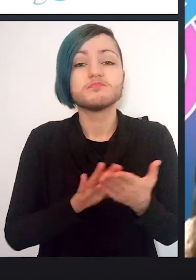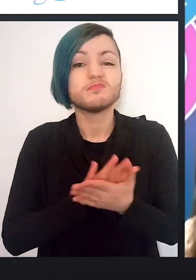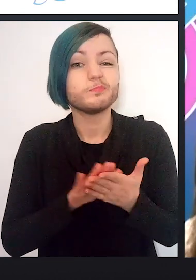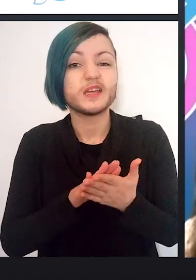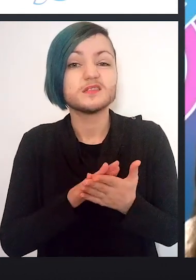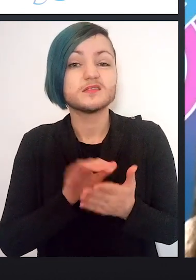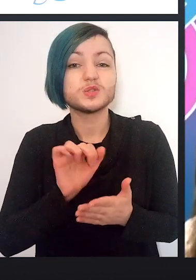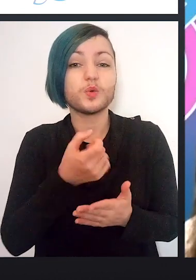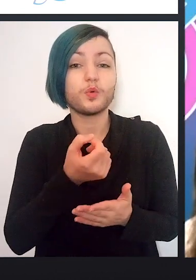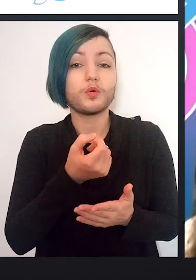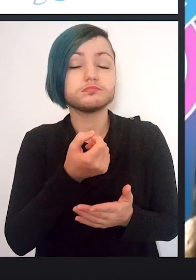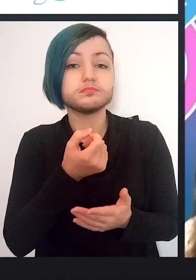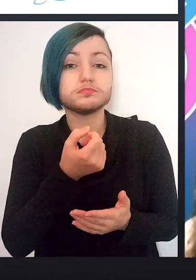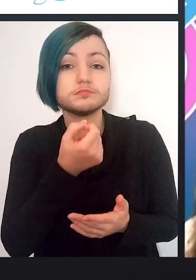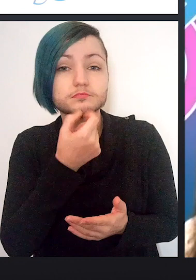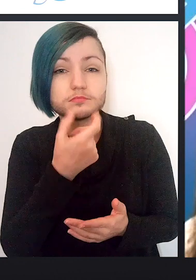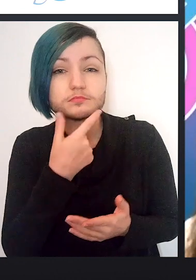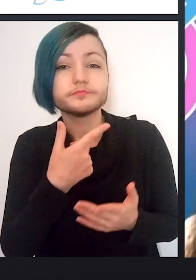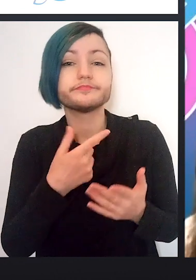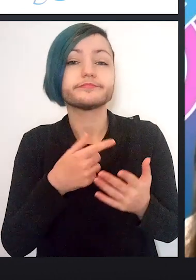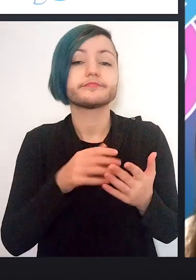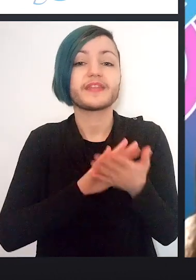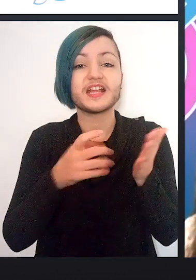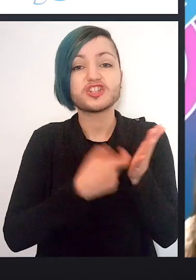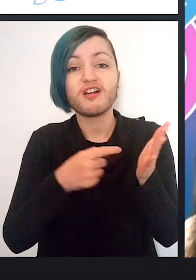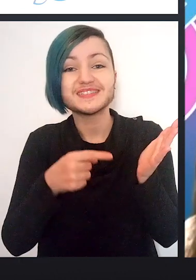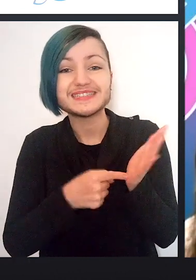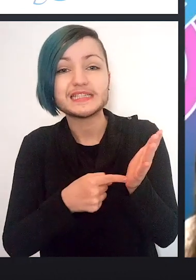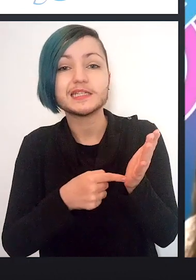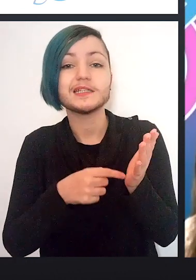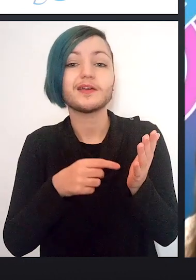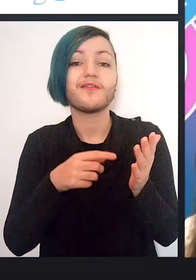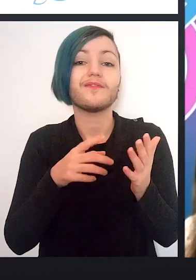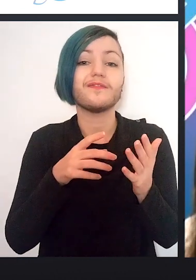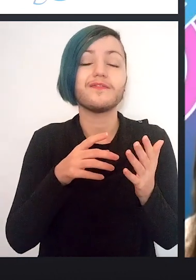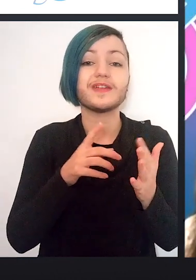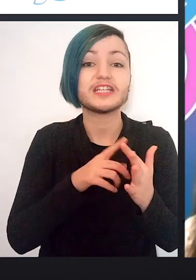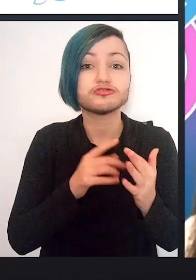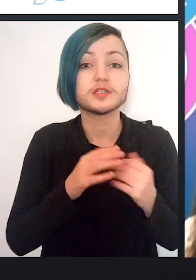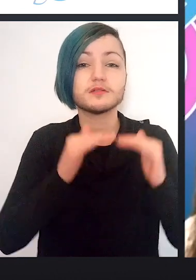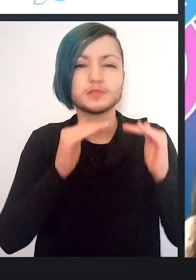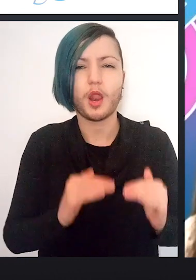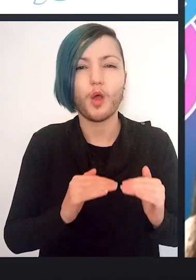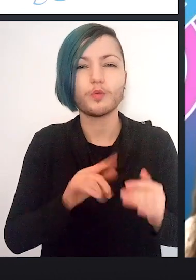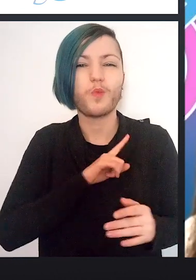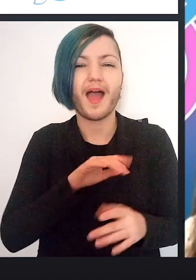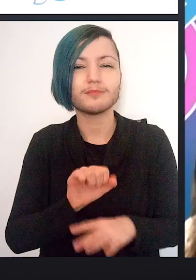sort of a low dose maintenance HRT regime of oestrogen just to protect your bones,